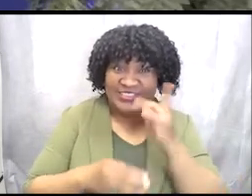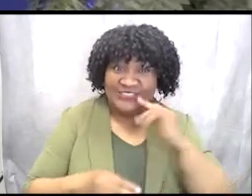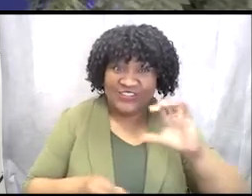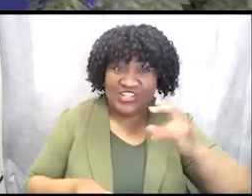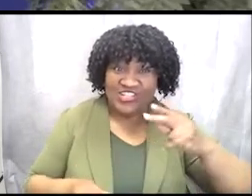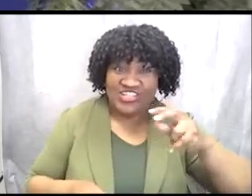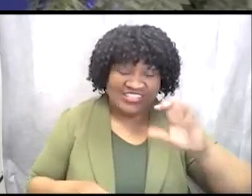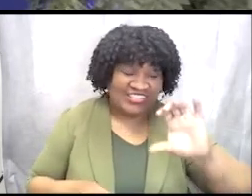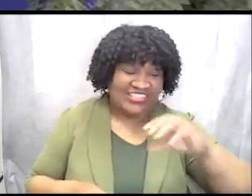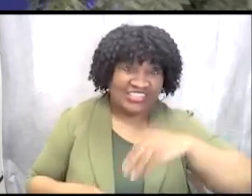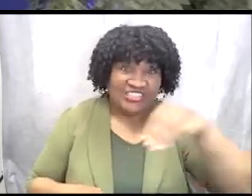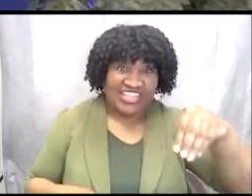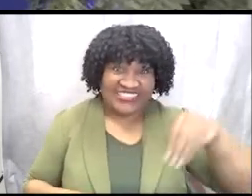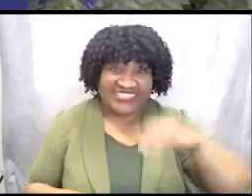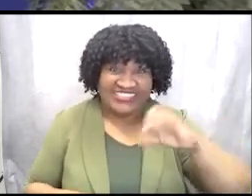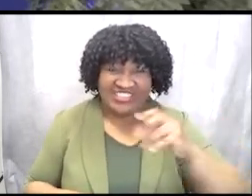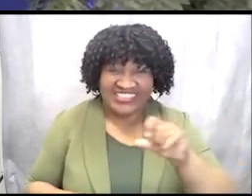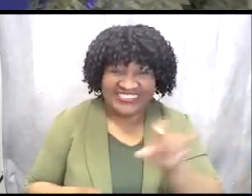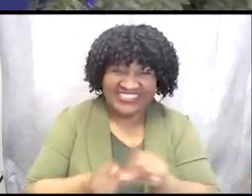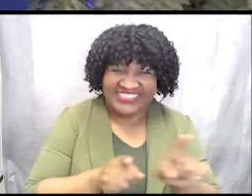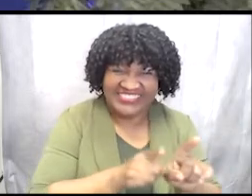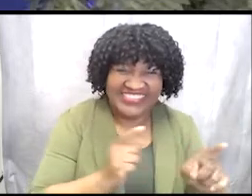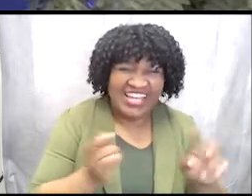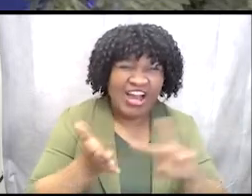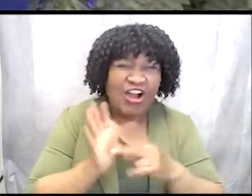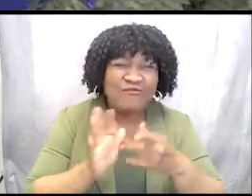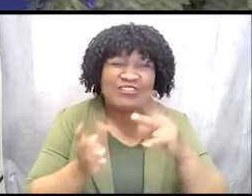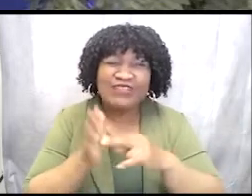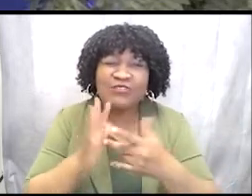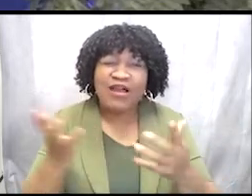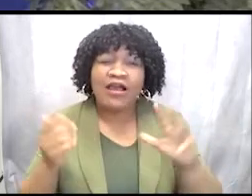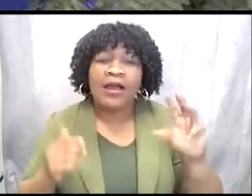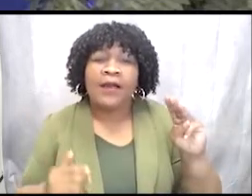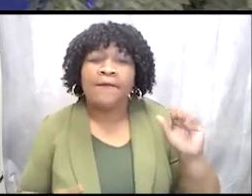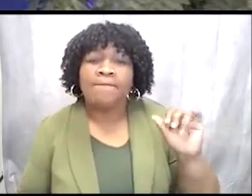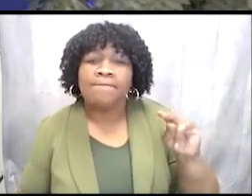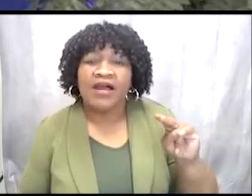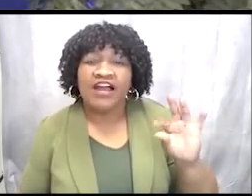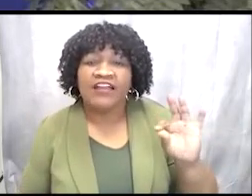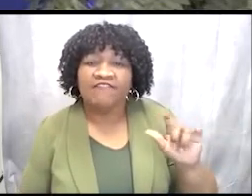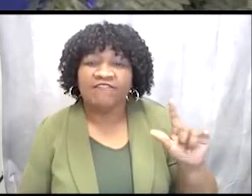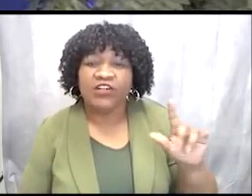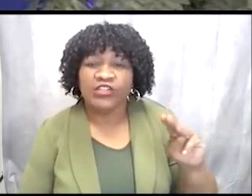It was an example of, again... It was almost a form of mindfulness. It was a young man whose mind,